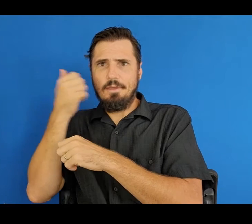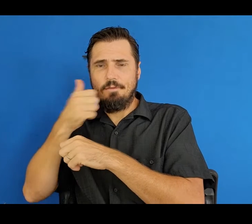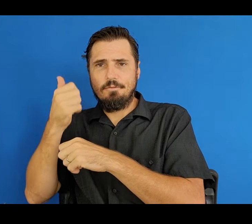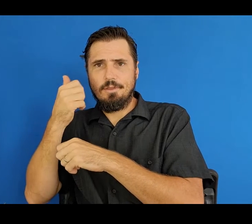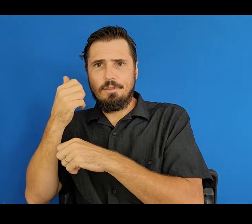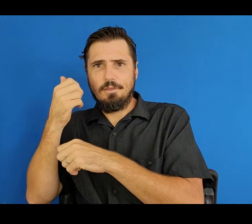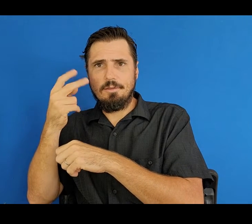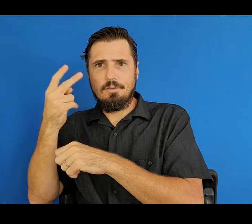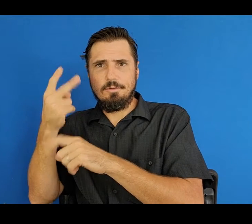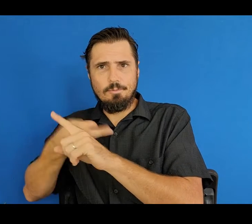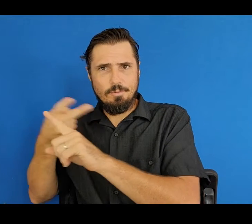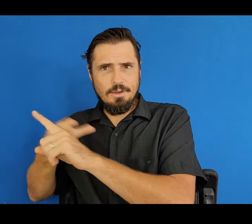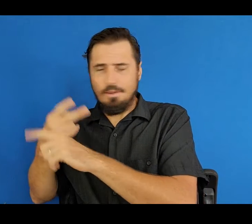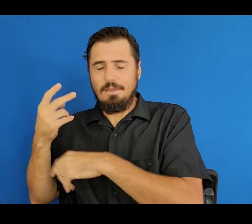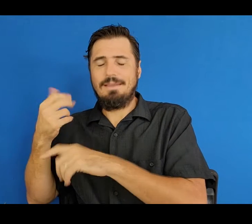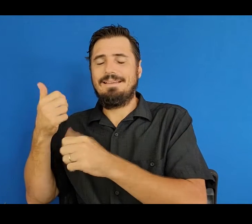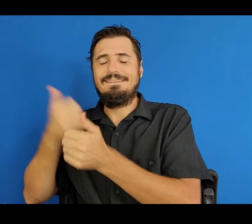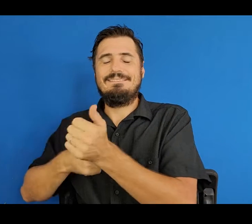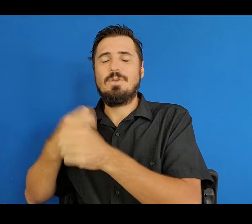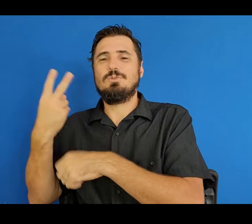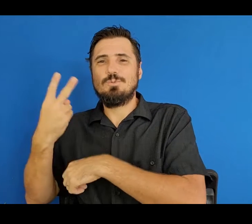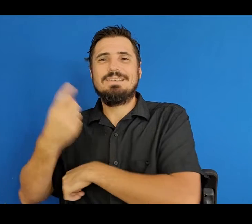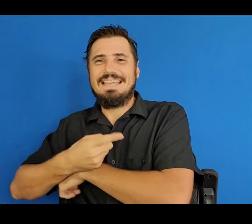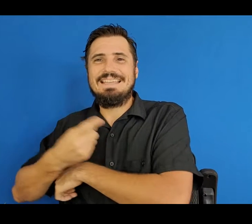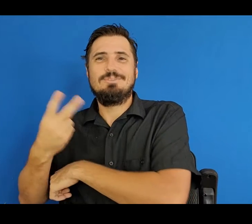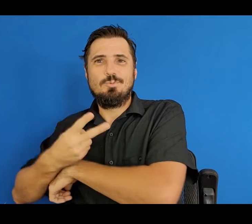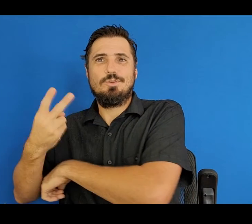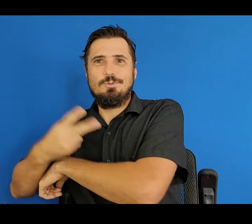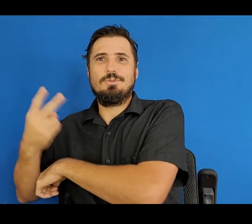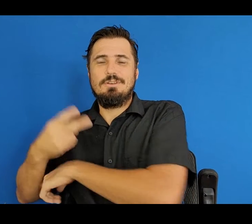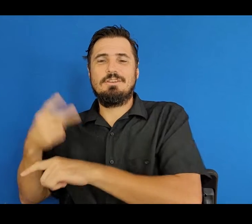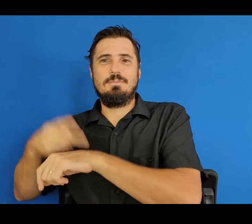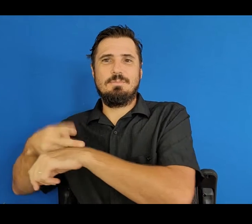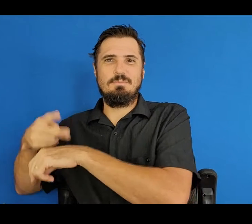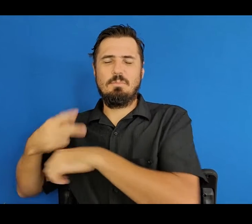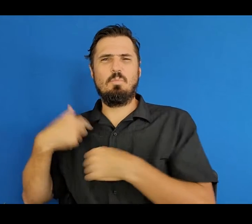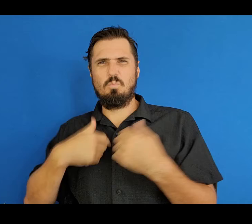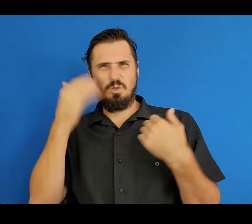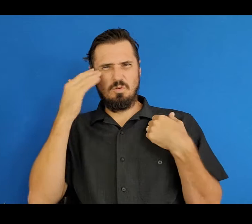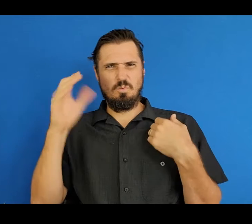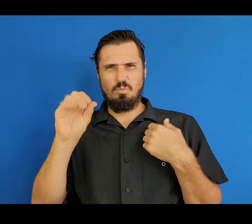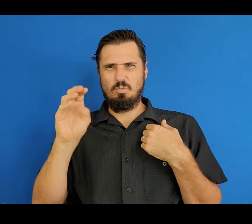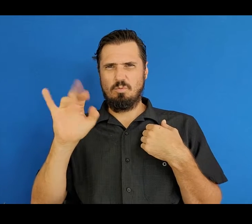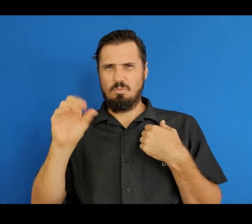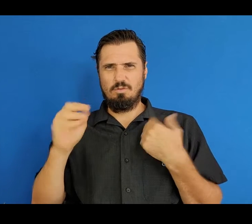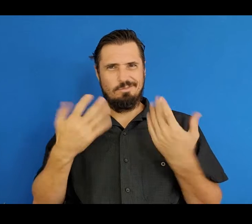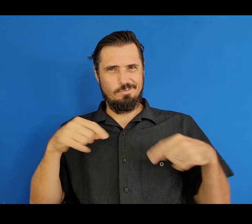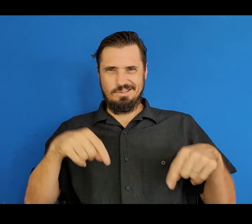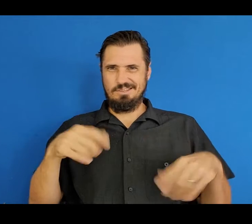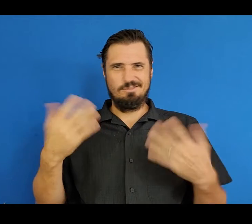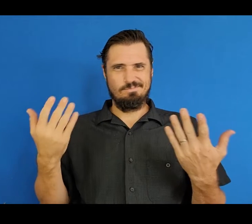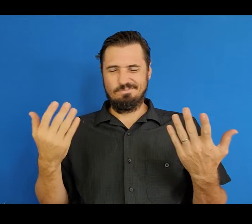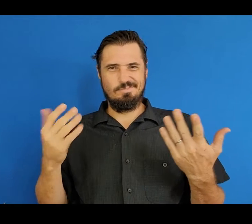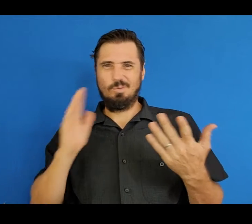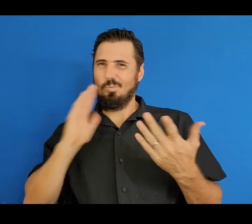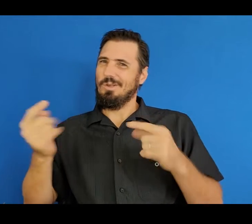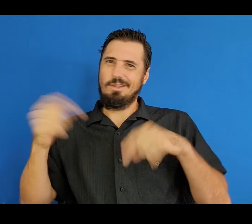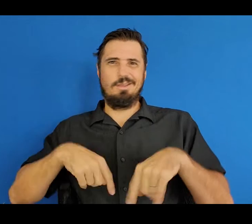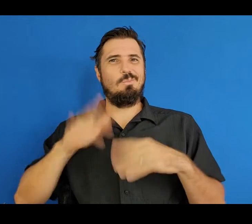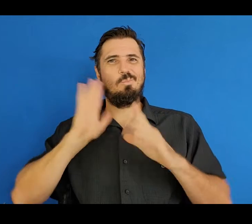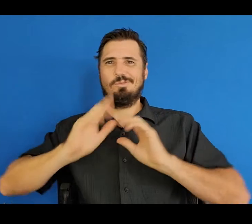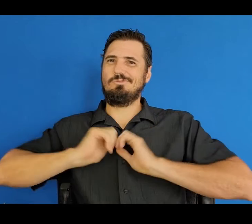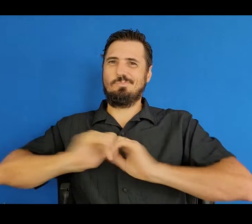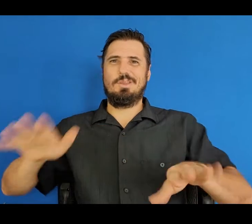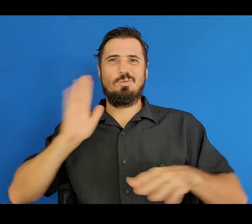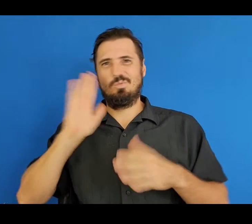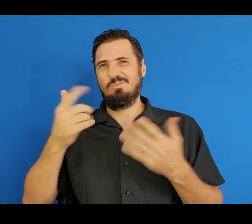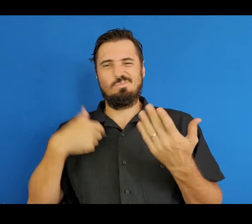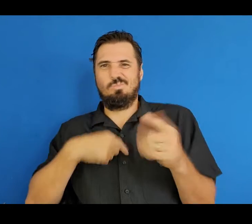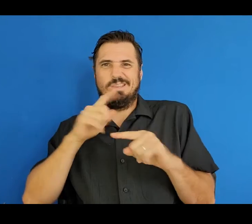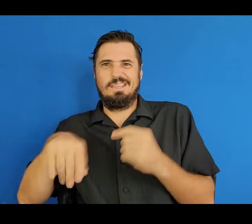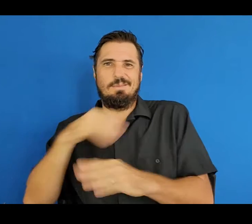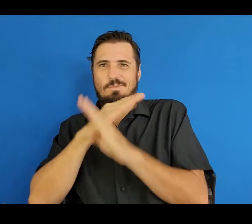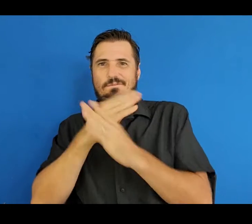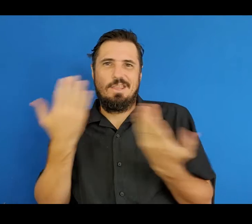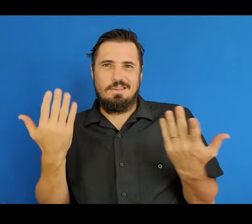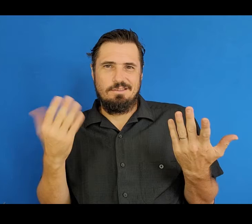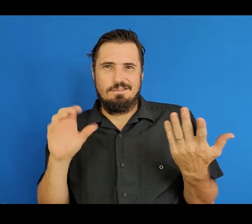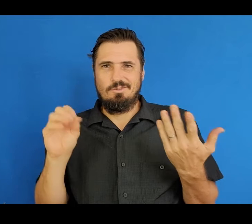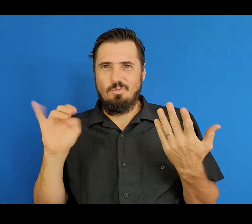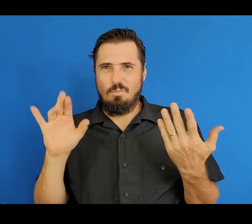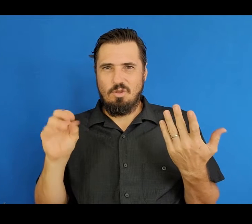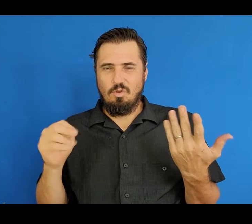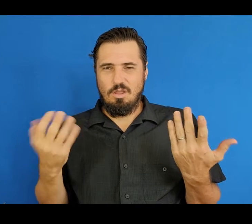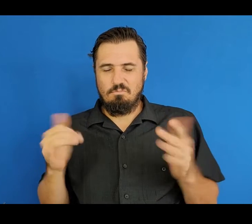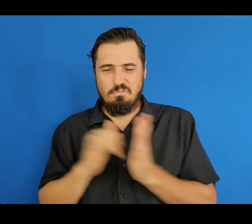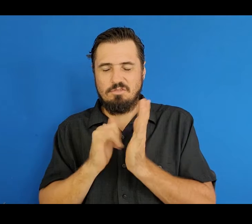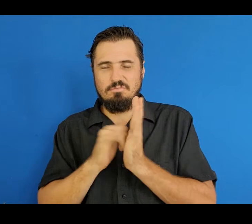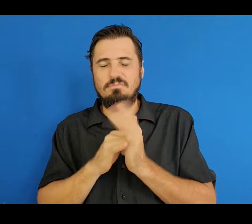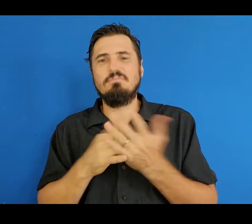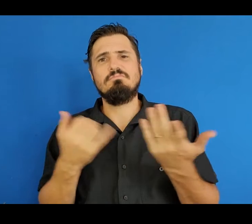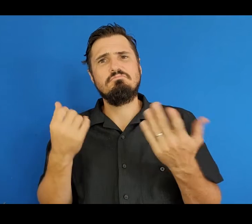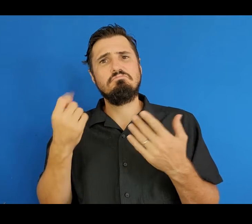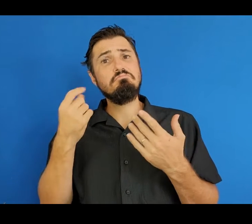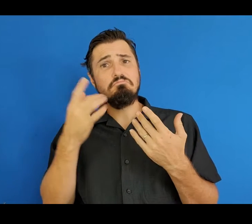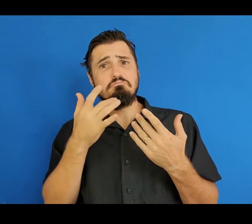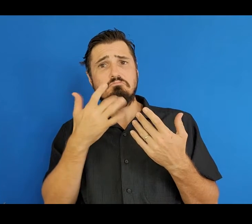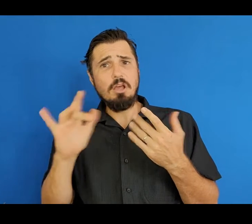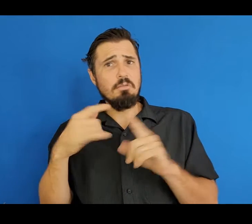We know that omicron is in our state and established in our communities. Its arrival and spread are inevitable—we will not be able to prevent it. Fortunately, it appears that omicron causes less